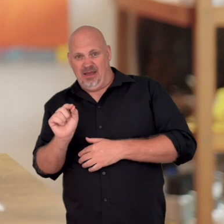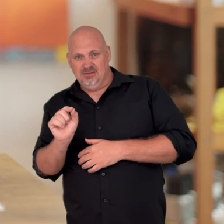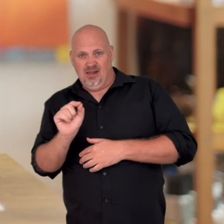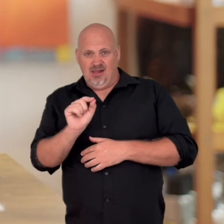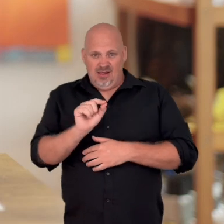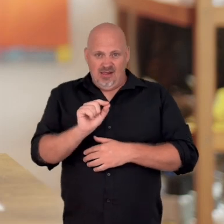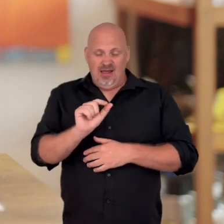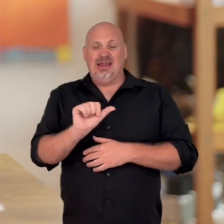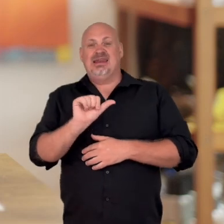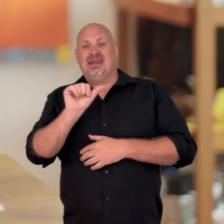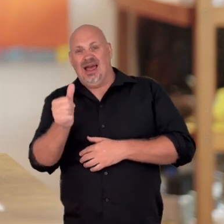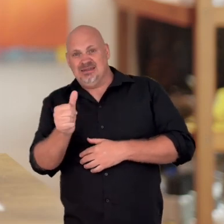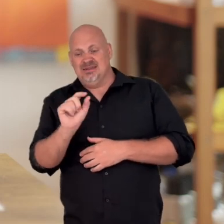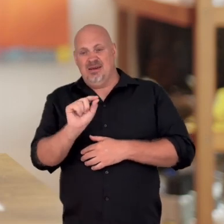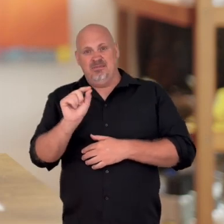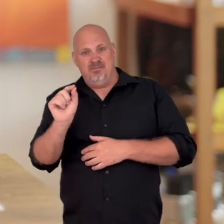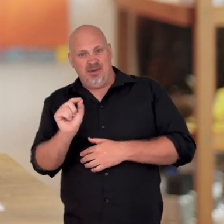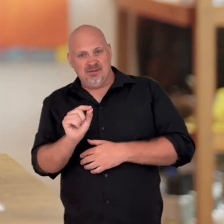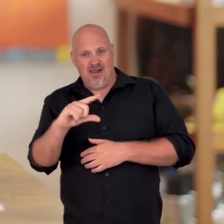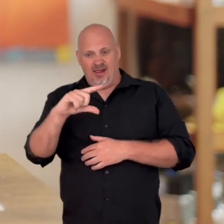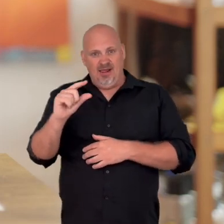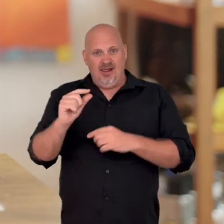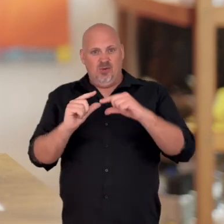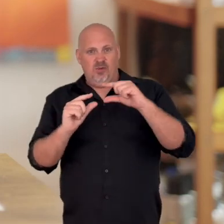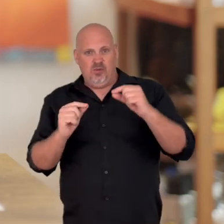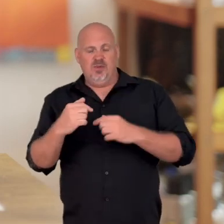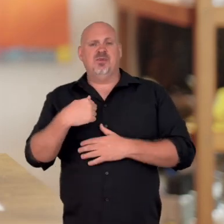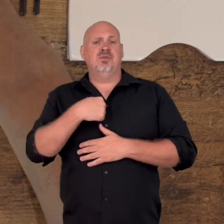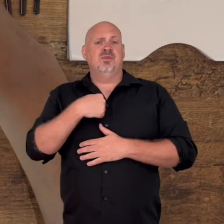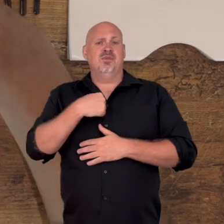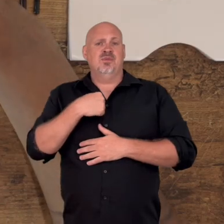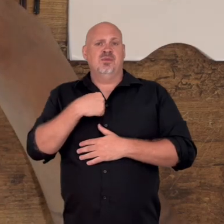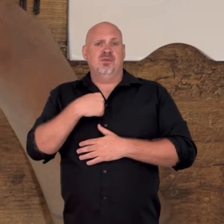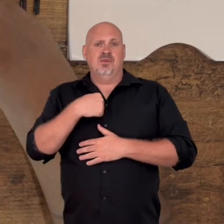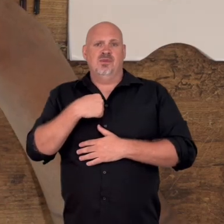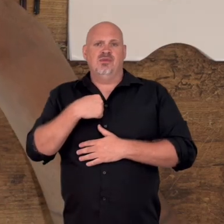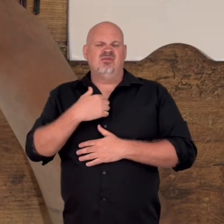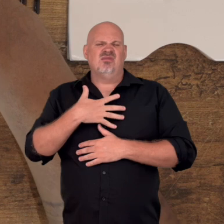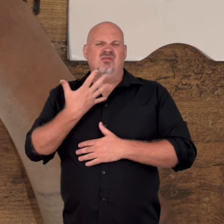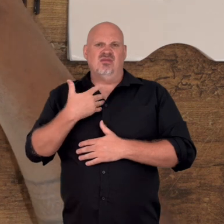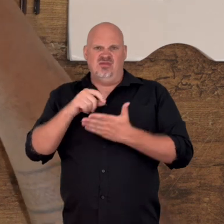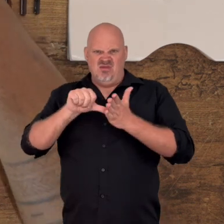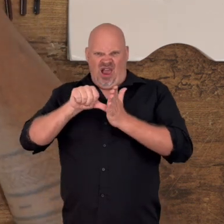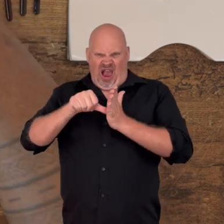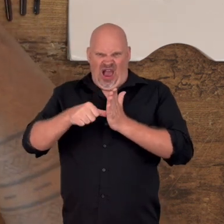I like to not put too much pressure just in case I make mistakes so I can go over these mistakes before